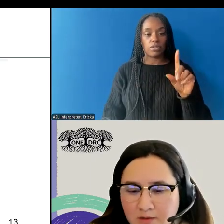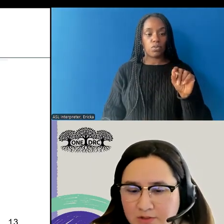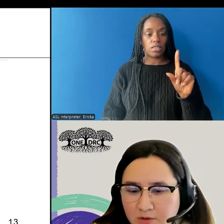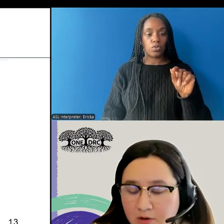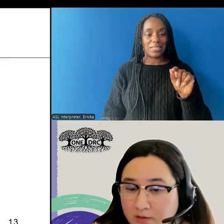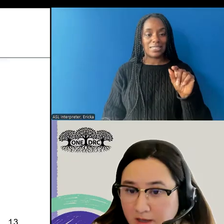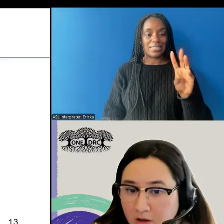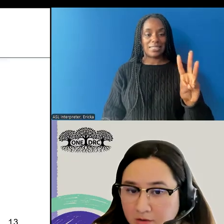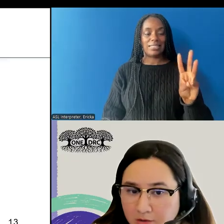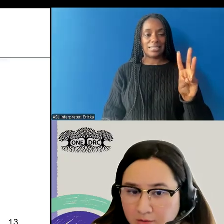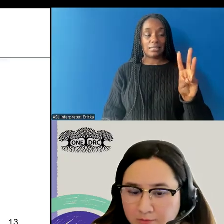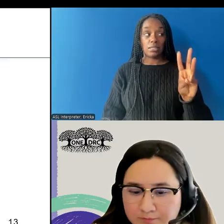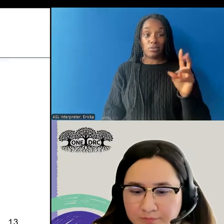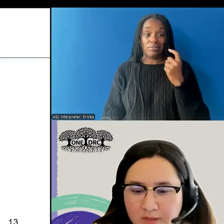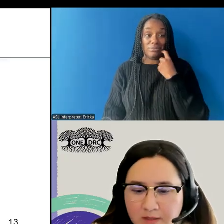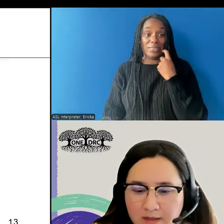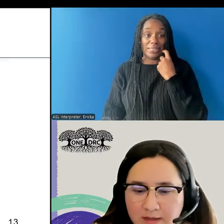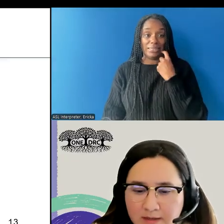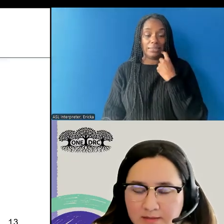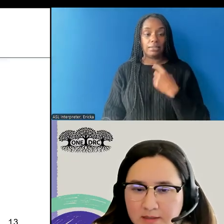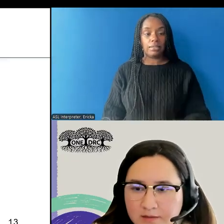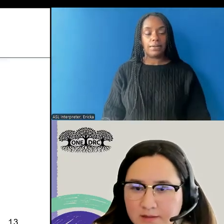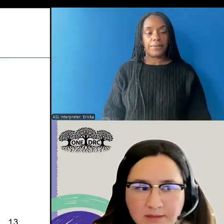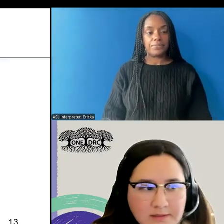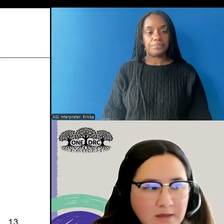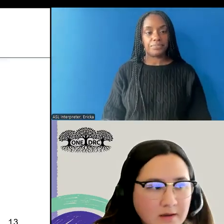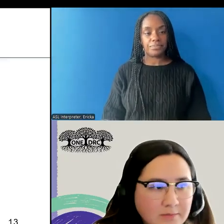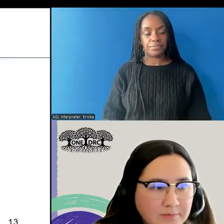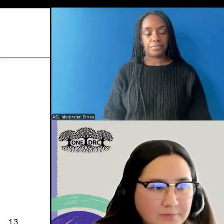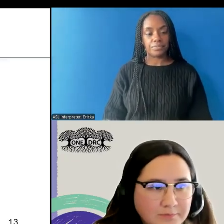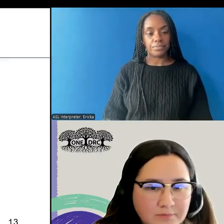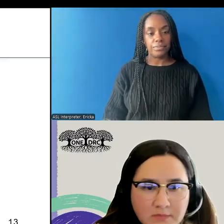So not that long ago. And this,